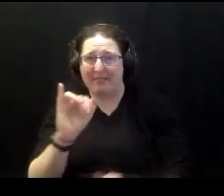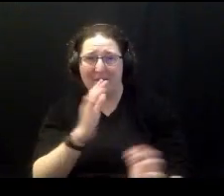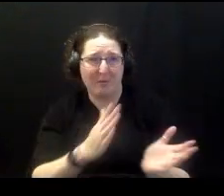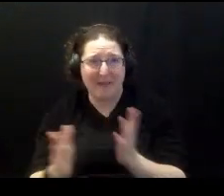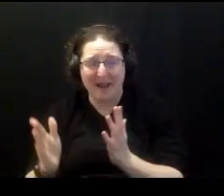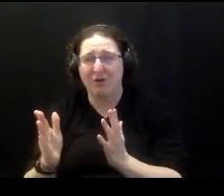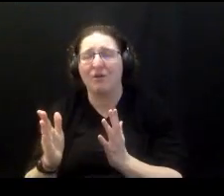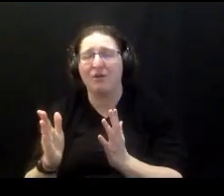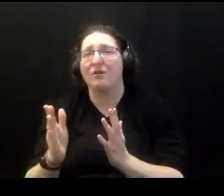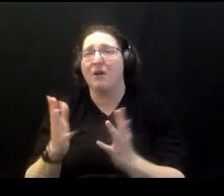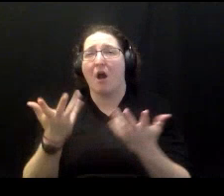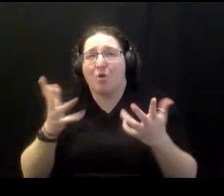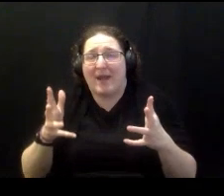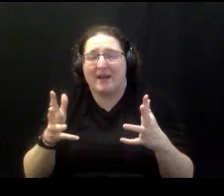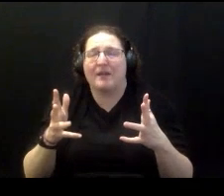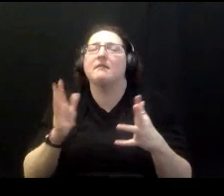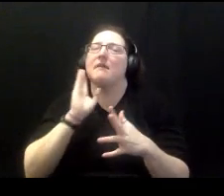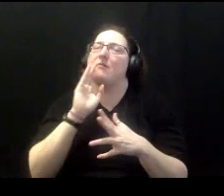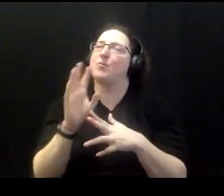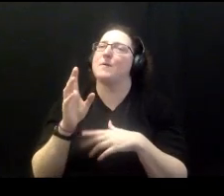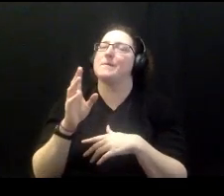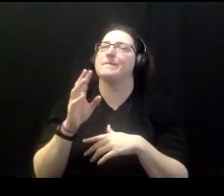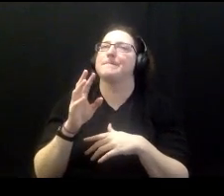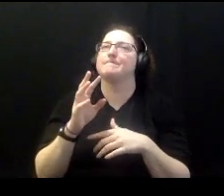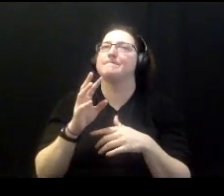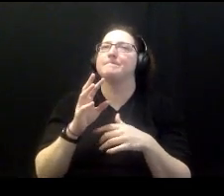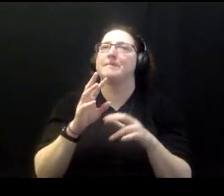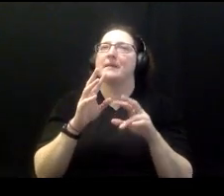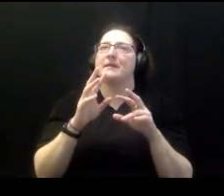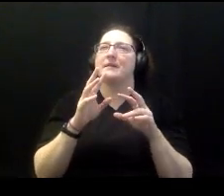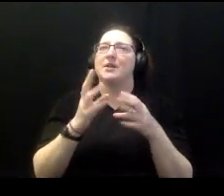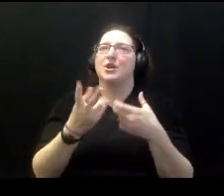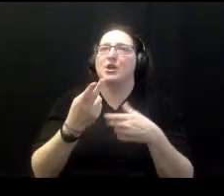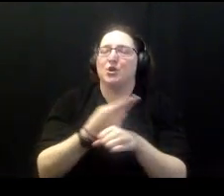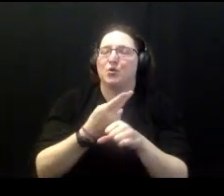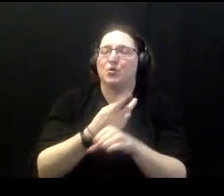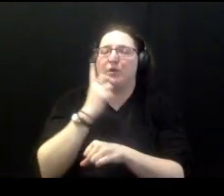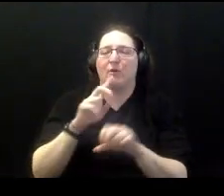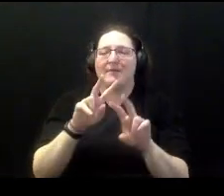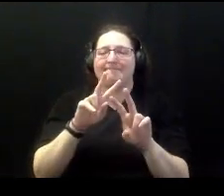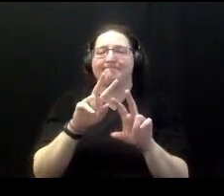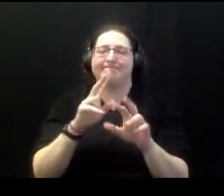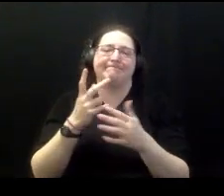into the equation that is used to calculate risk. So it's important for us